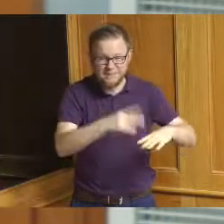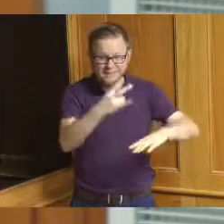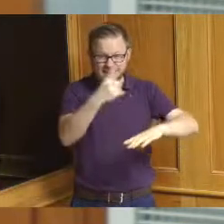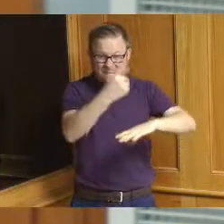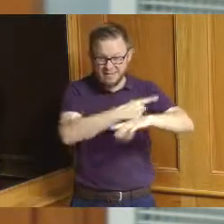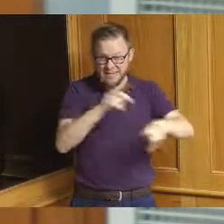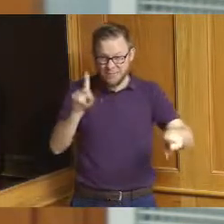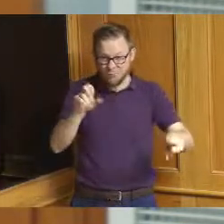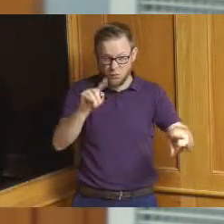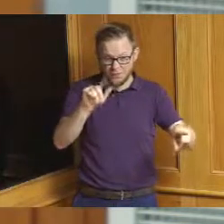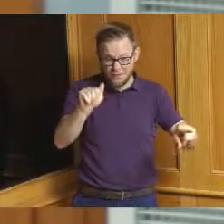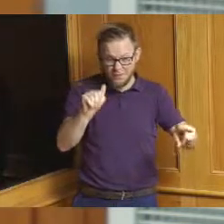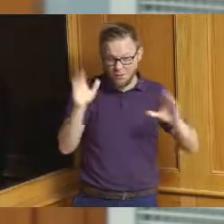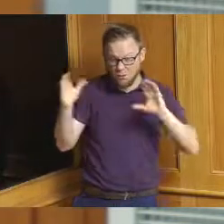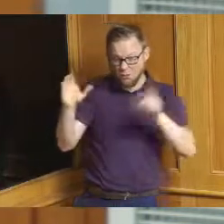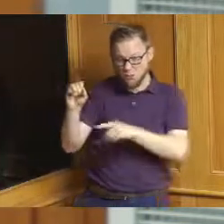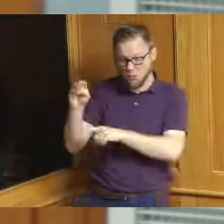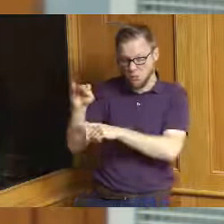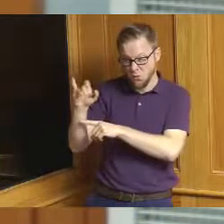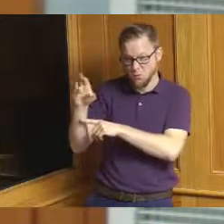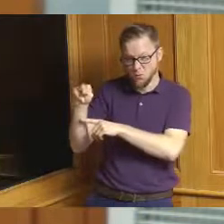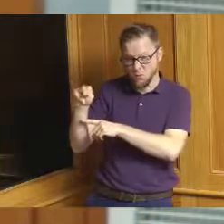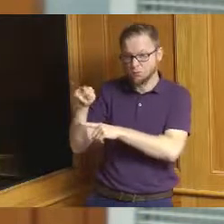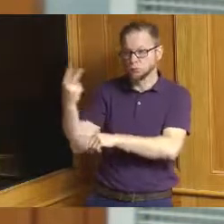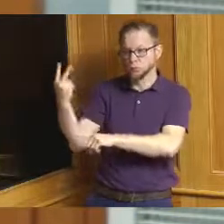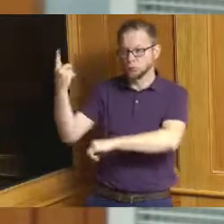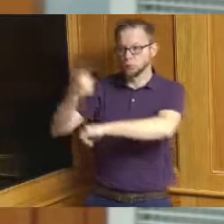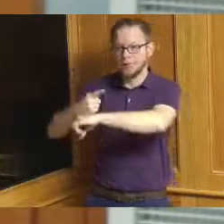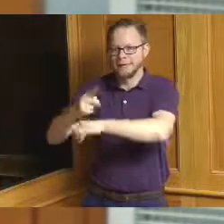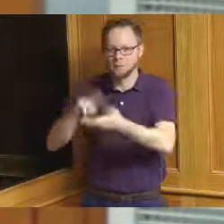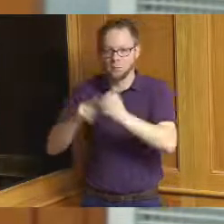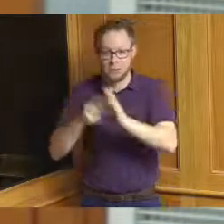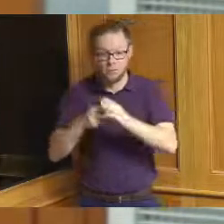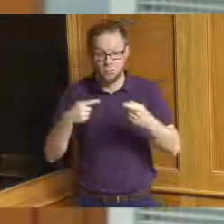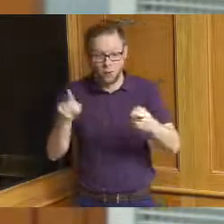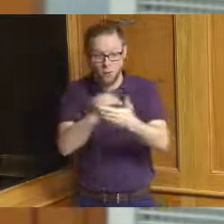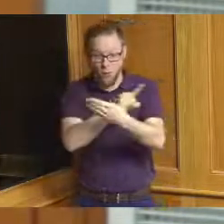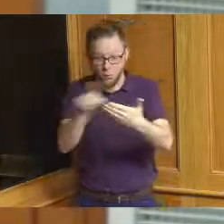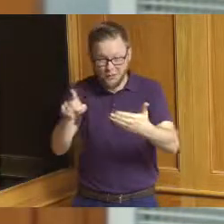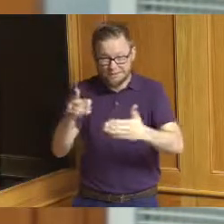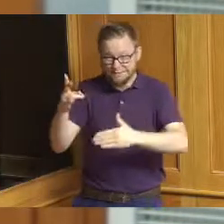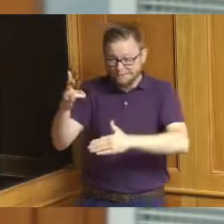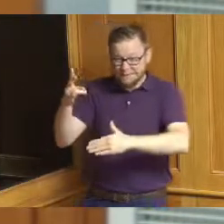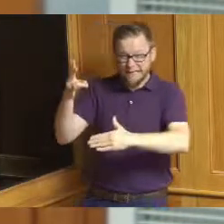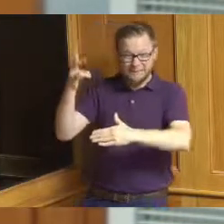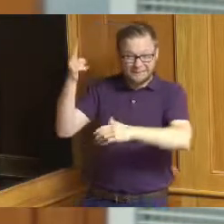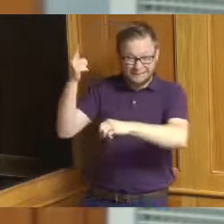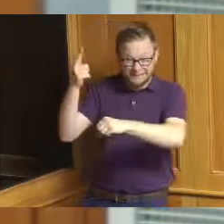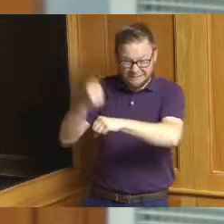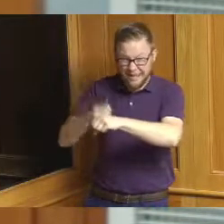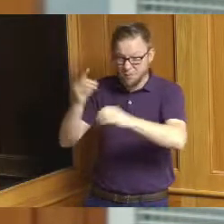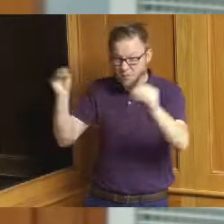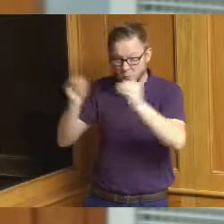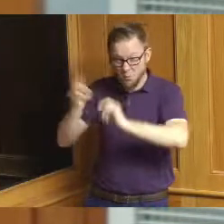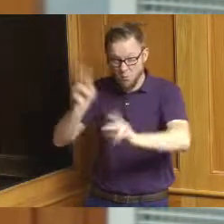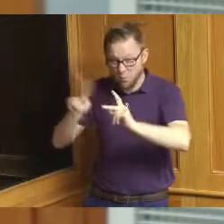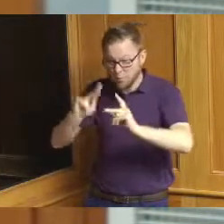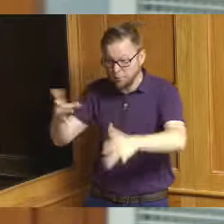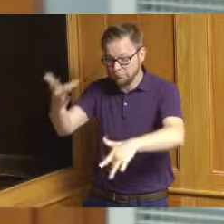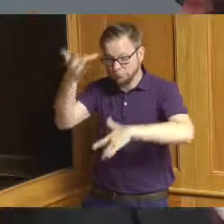over the course of a week you're making seven times more people ill from omicron right so you